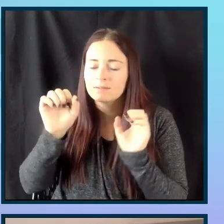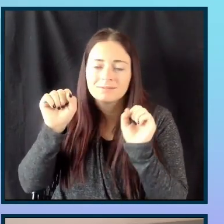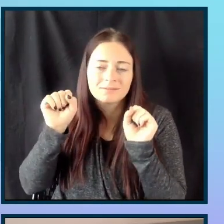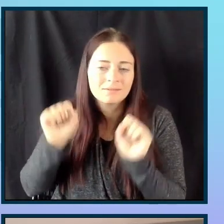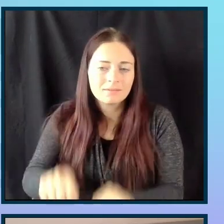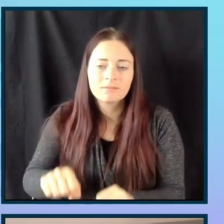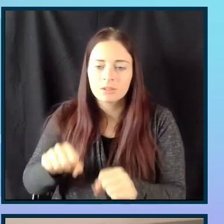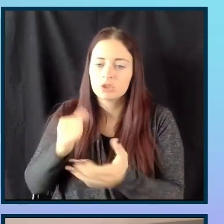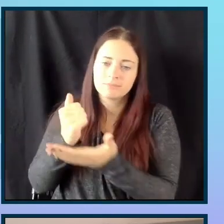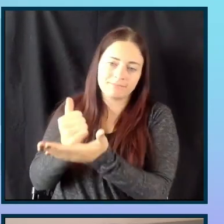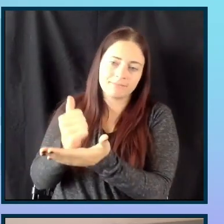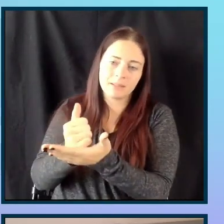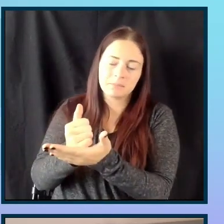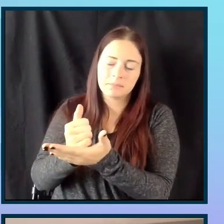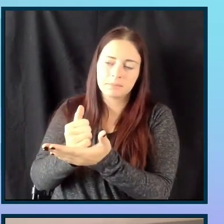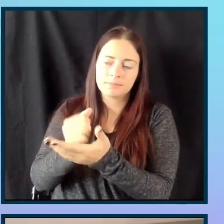You'll take a look. Thank you.